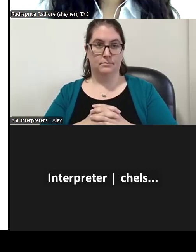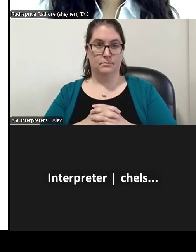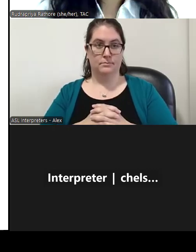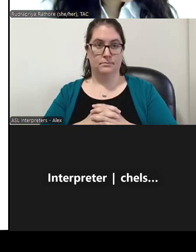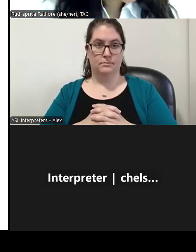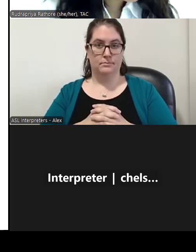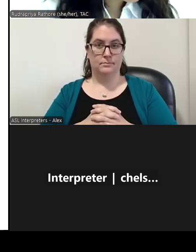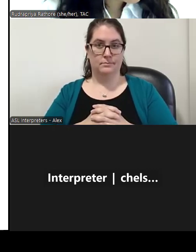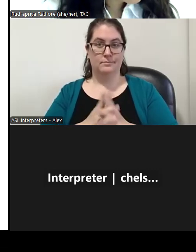okay